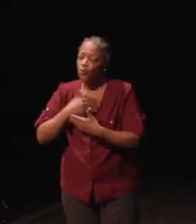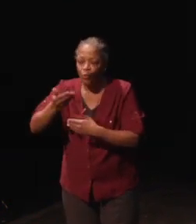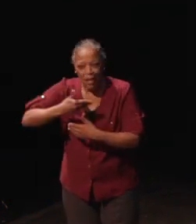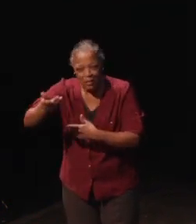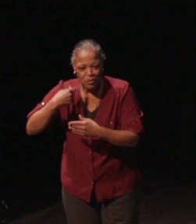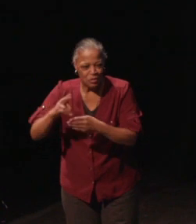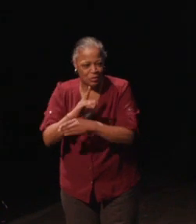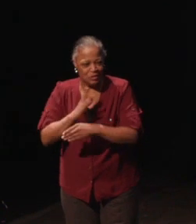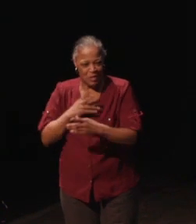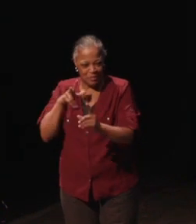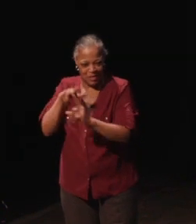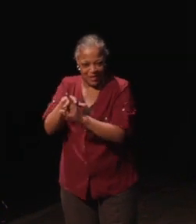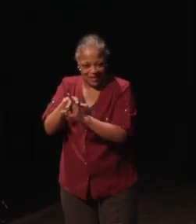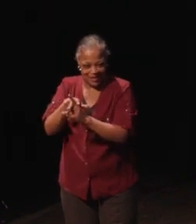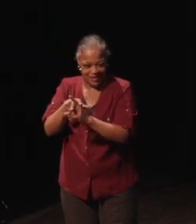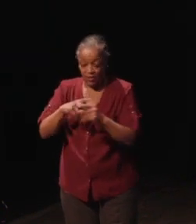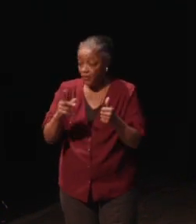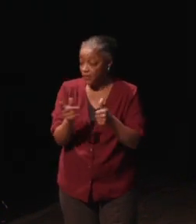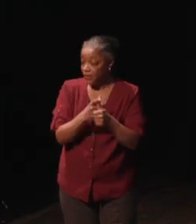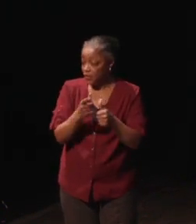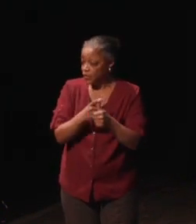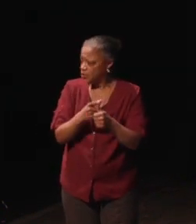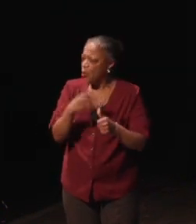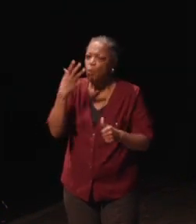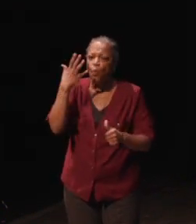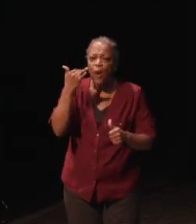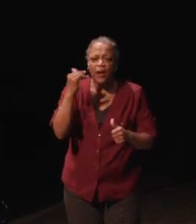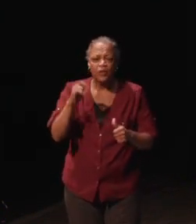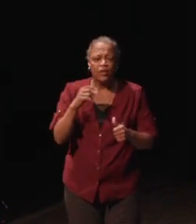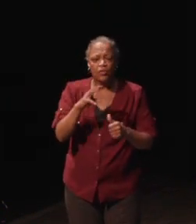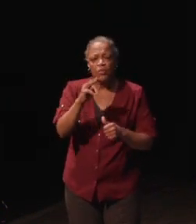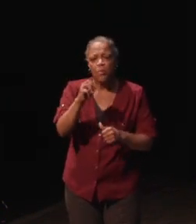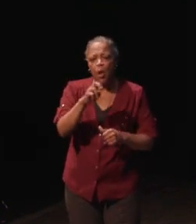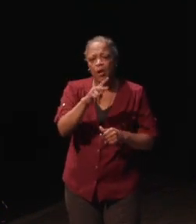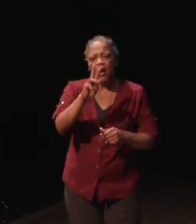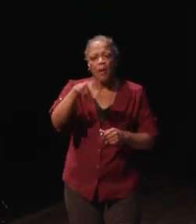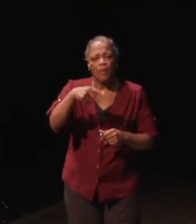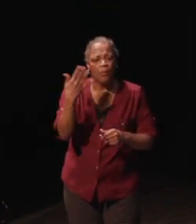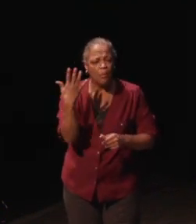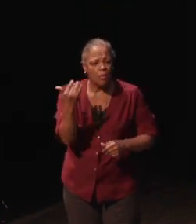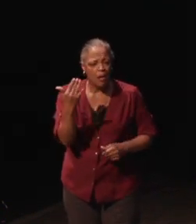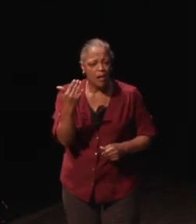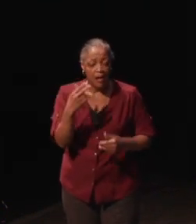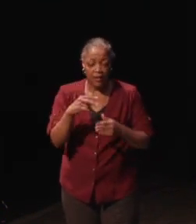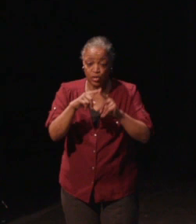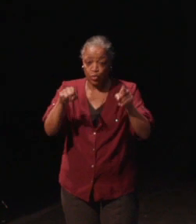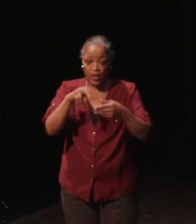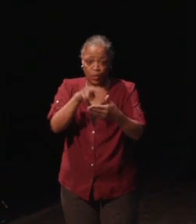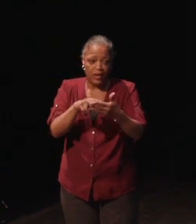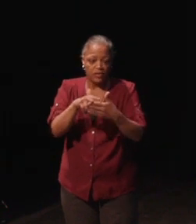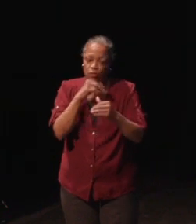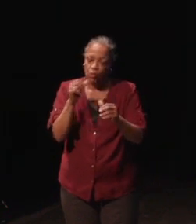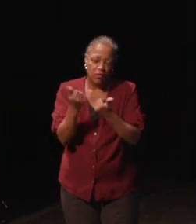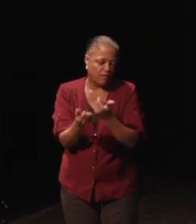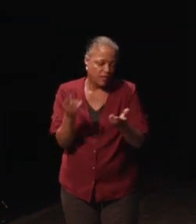So, the first thing, why do you need to do markup actually? It's that, screen readers don't do everything for you because